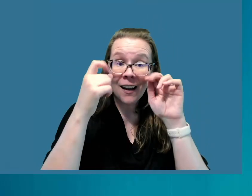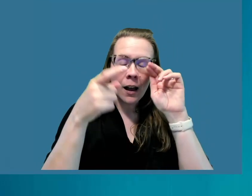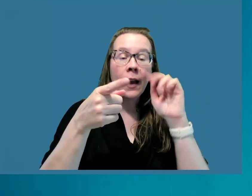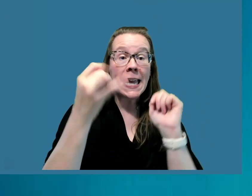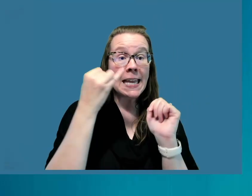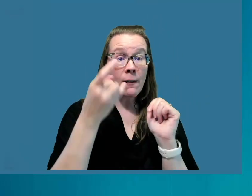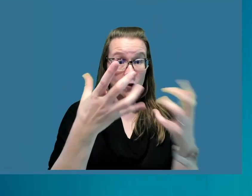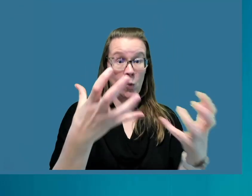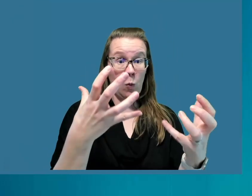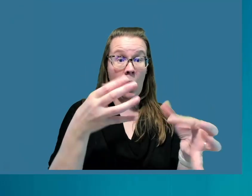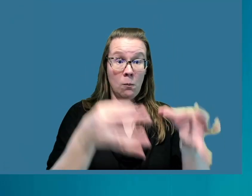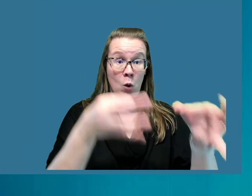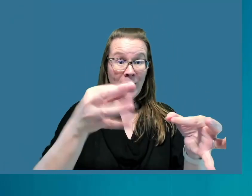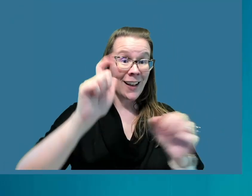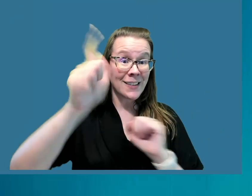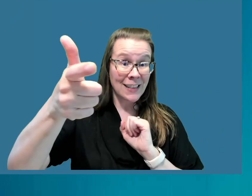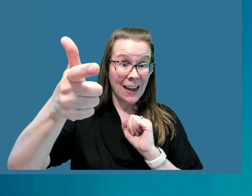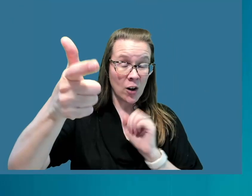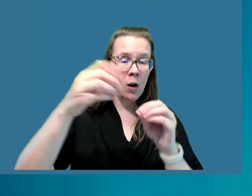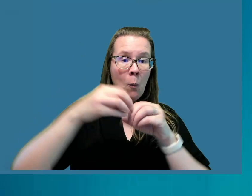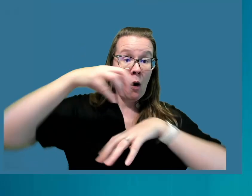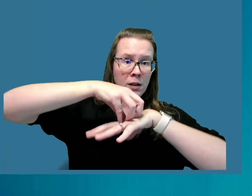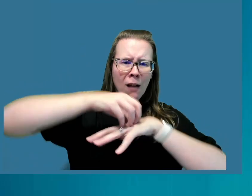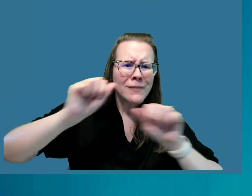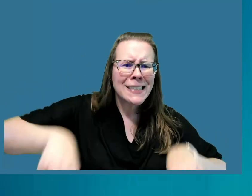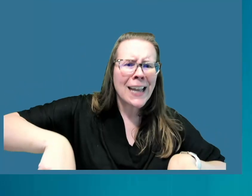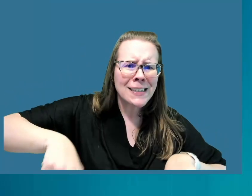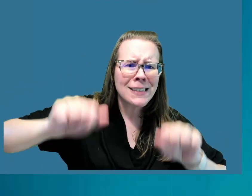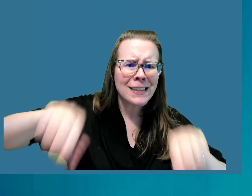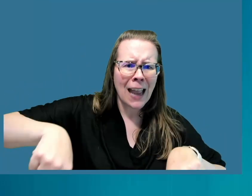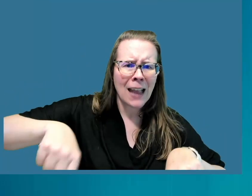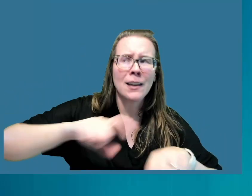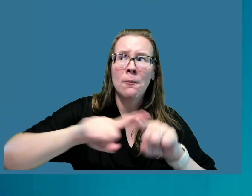you want it to be wide and then come up and then it will sink in and become smooth.